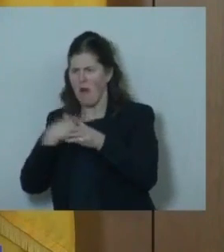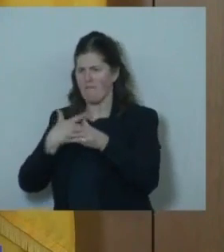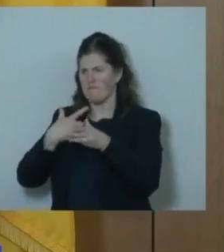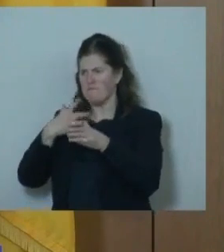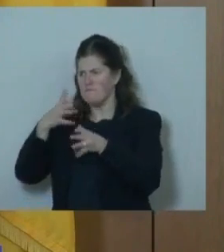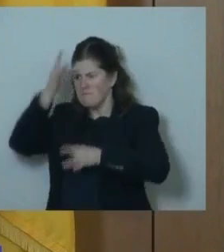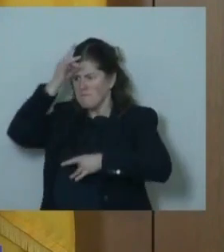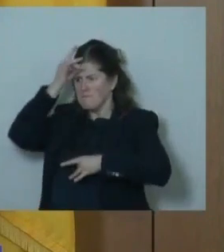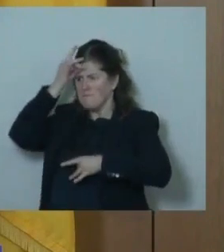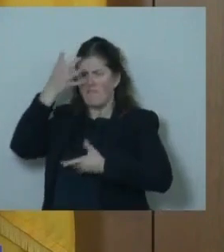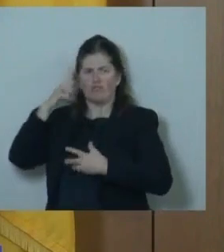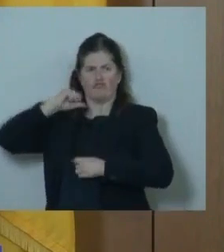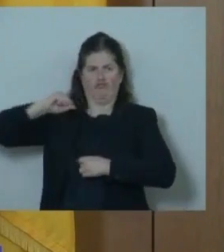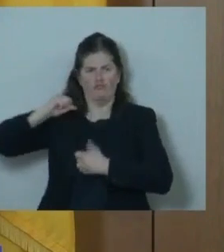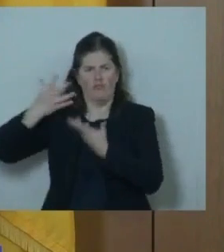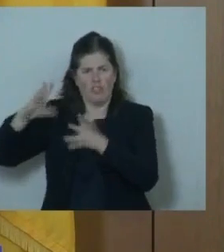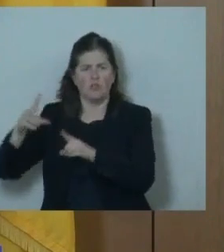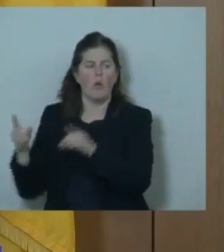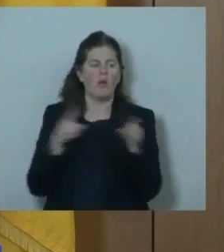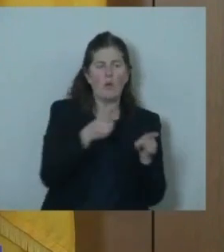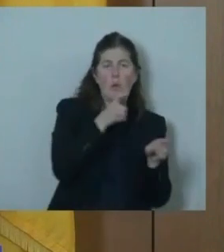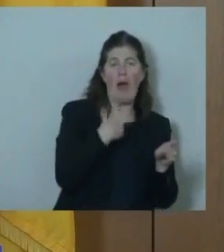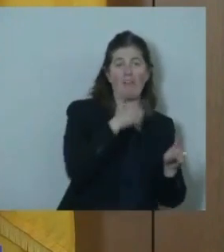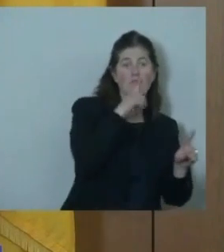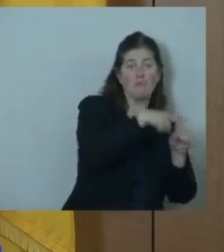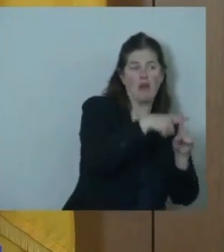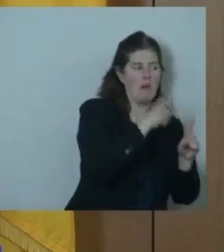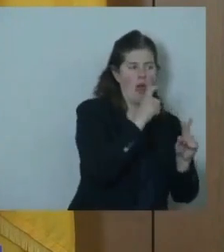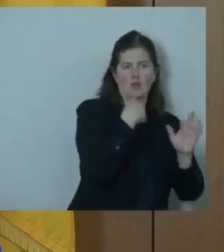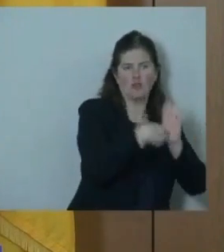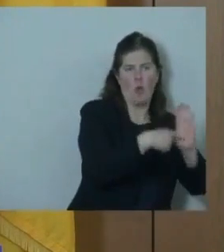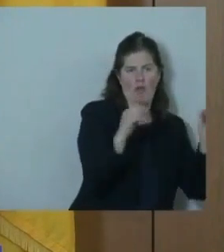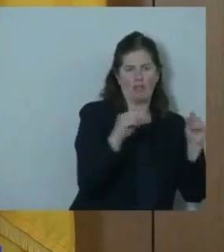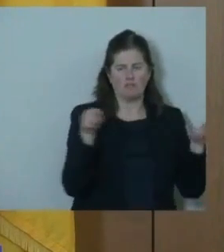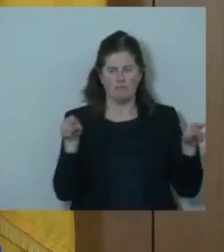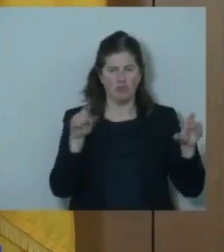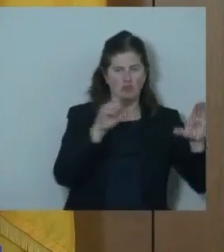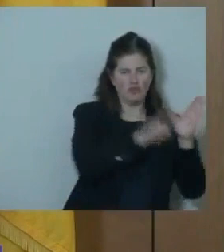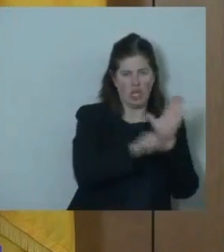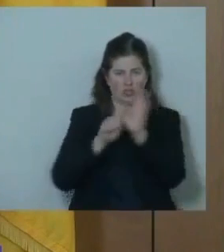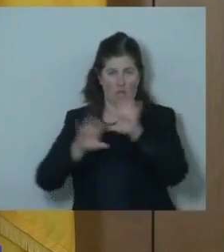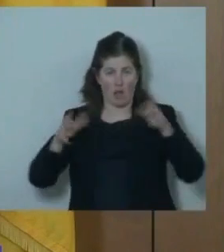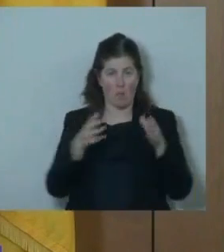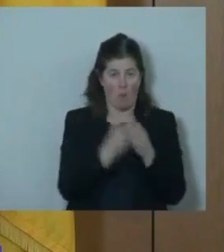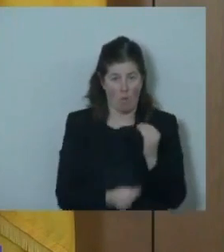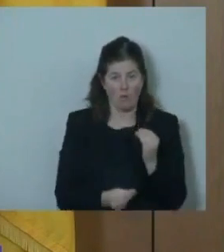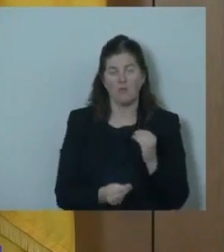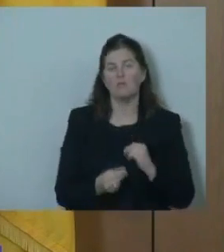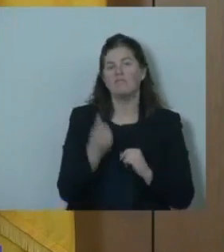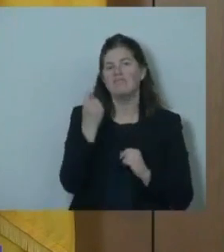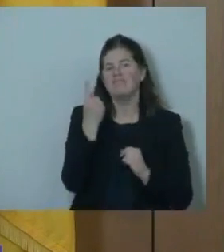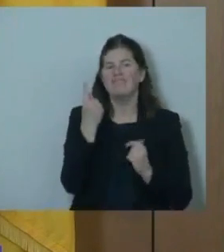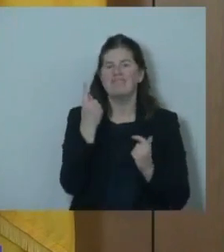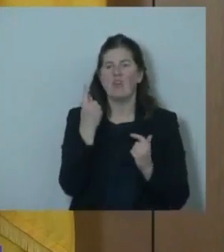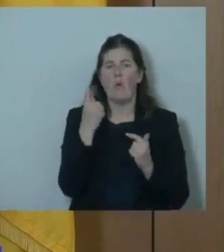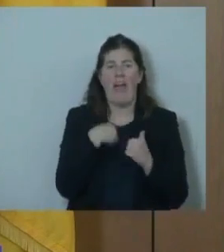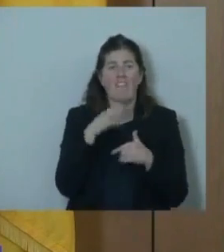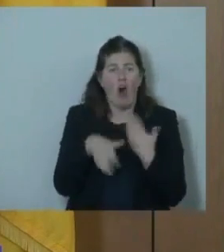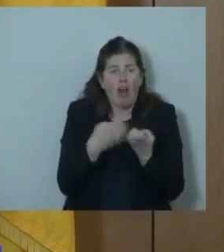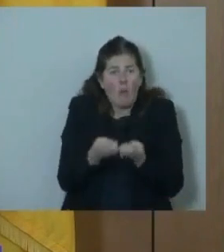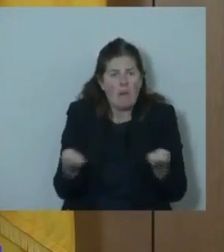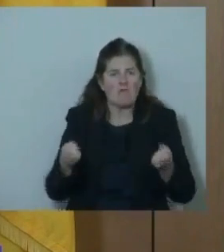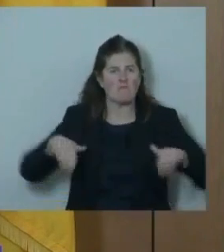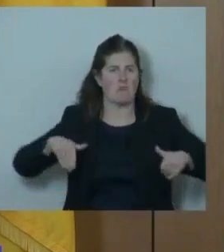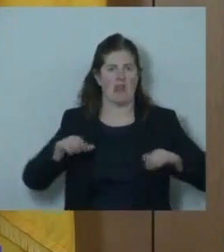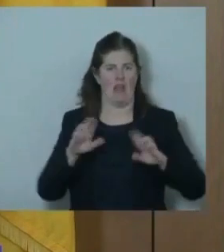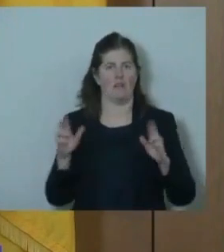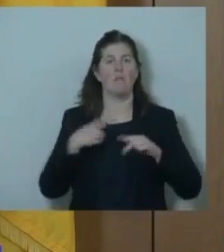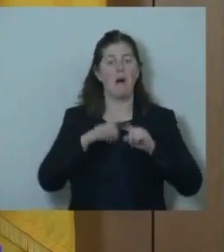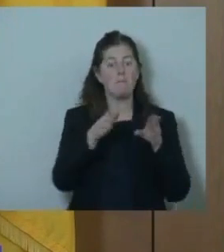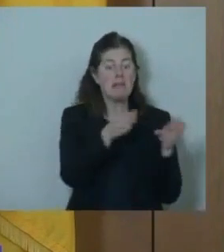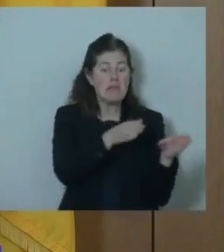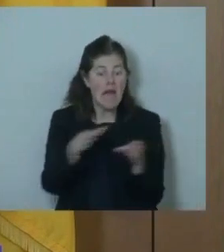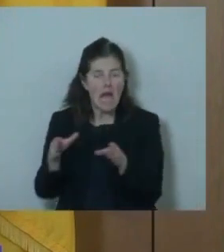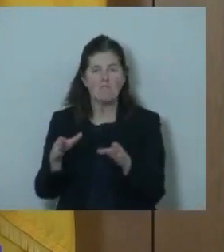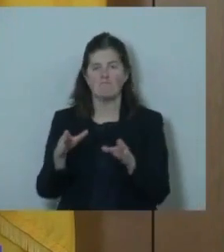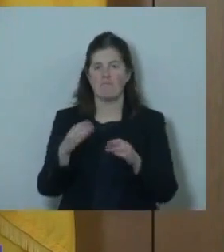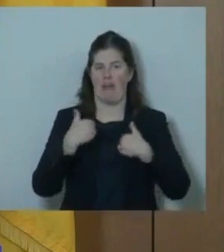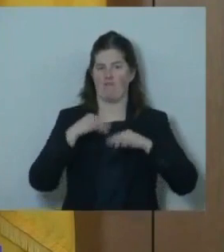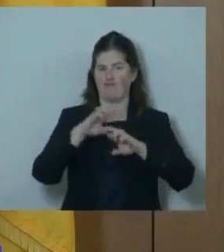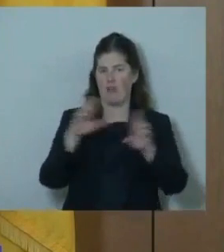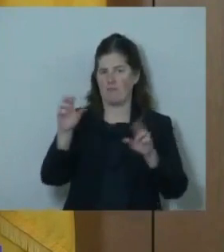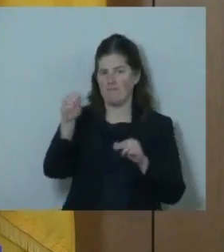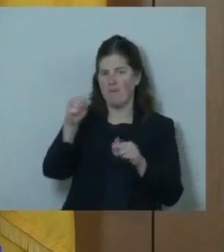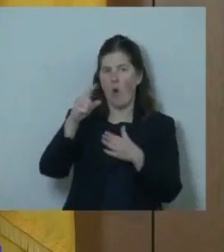IT IS THE ANTIBODY TESTING AND IT IS STILL GOING AFTER WHO HAS THE VIRUS SO WE CAN ISOLATE THOSE POPULATIONS AS QUICKLY AS WE CAN.